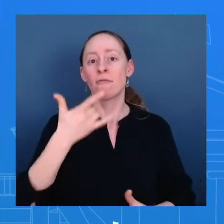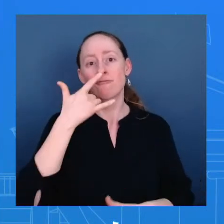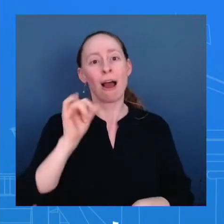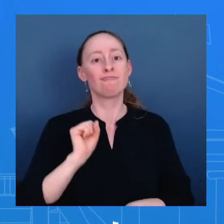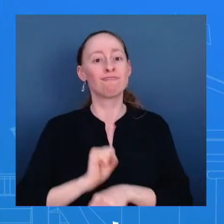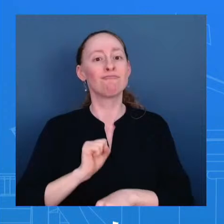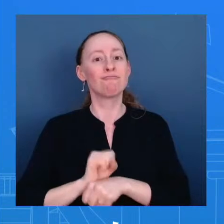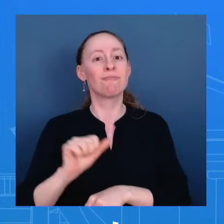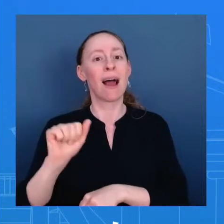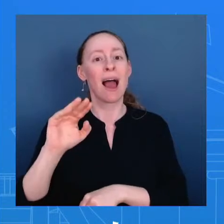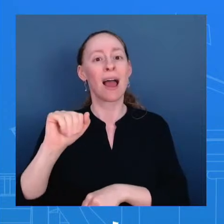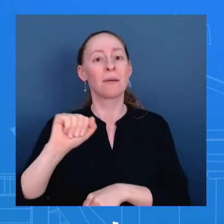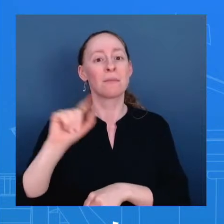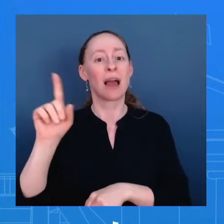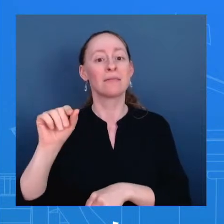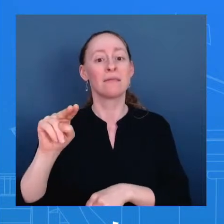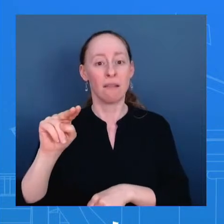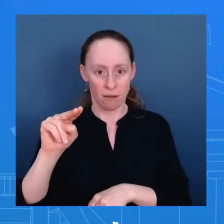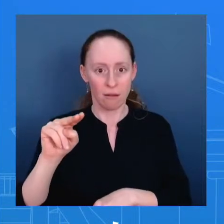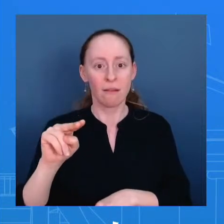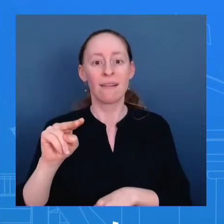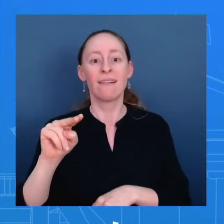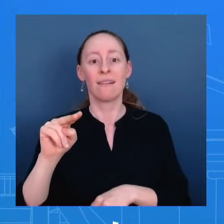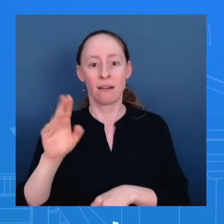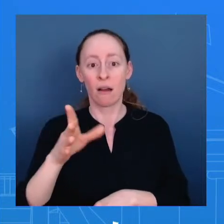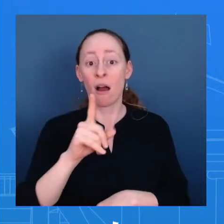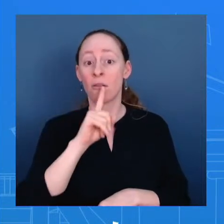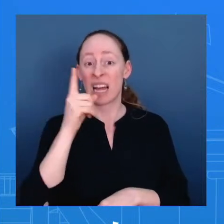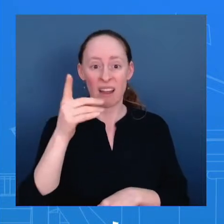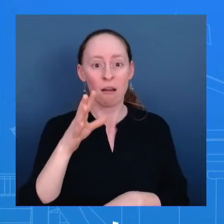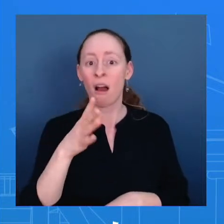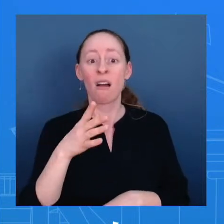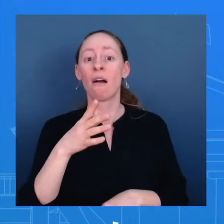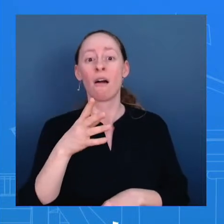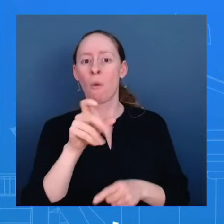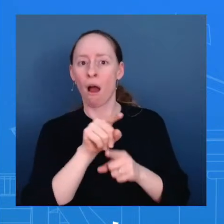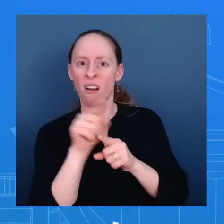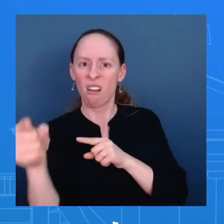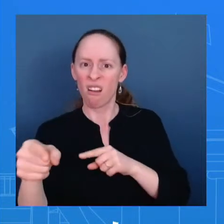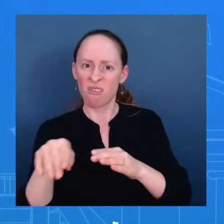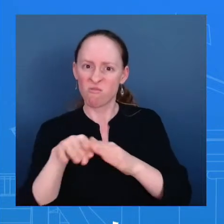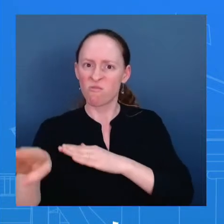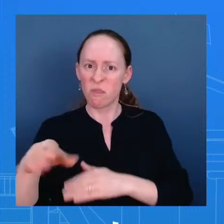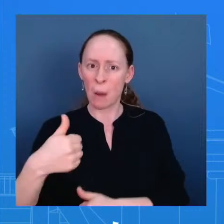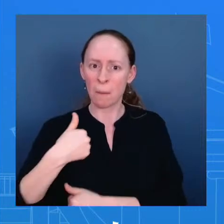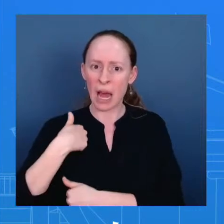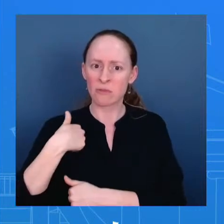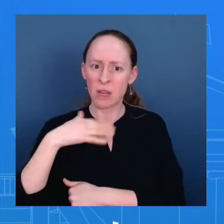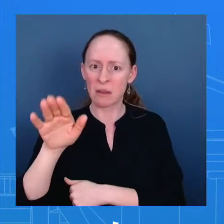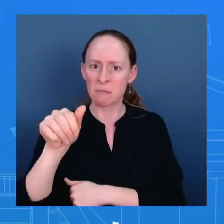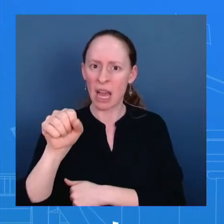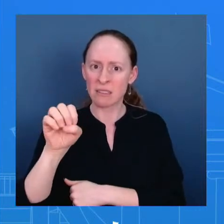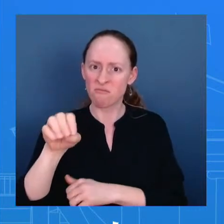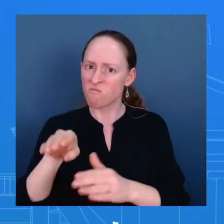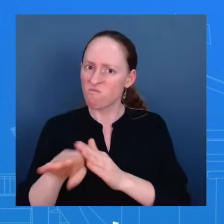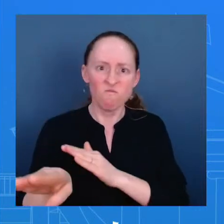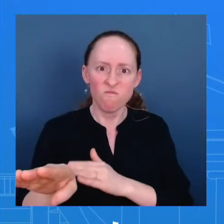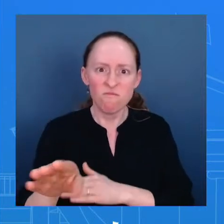These two Jordanians that you're speaking of remain in ICE -- ICE custody. And given that it is an active law enforcement matter,